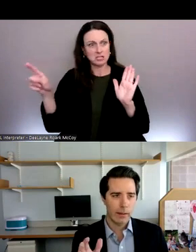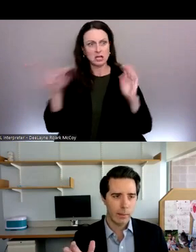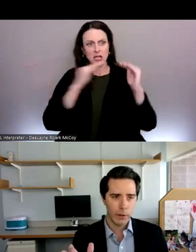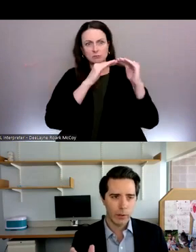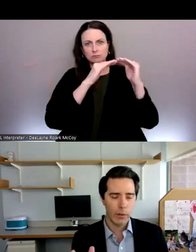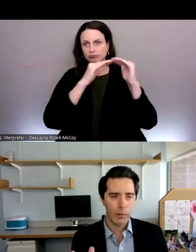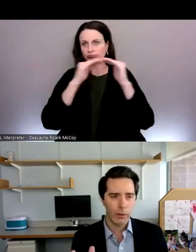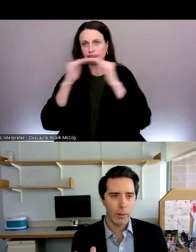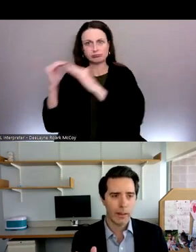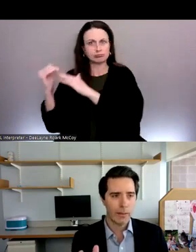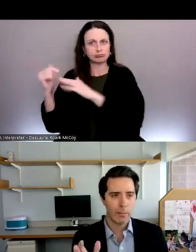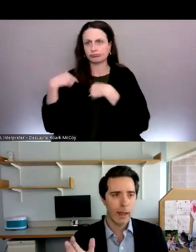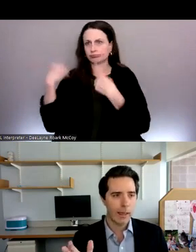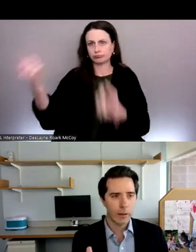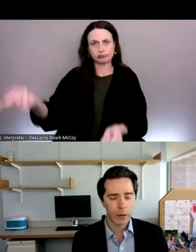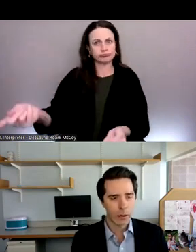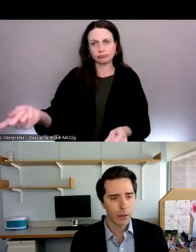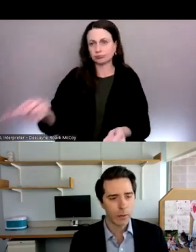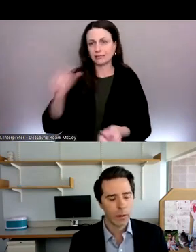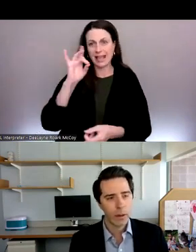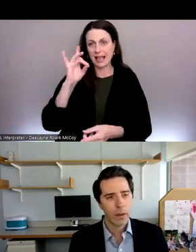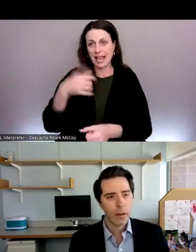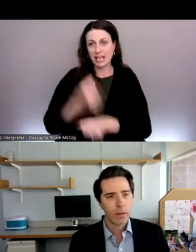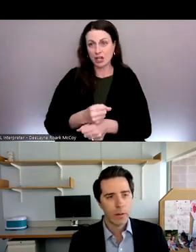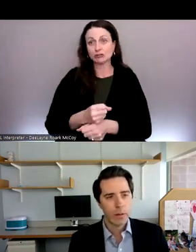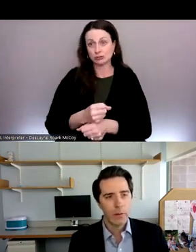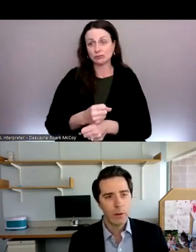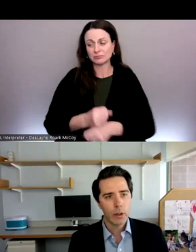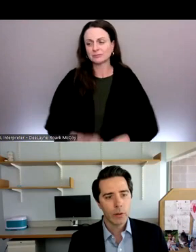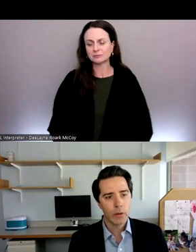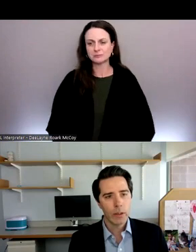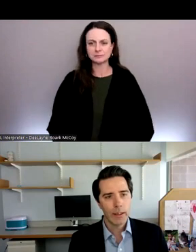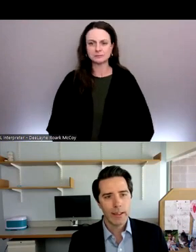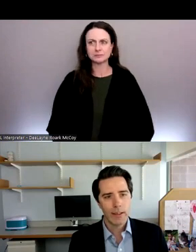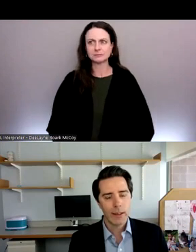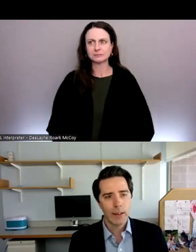similar for the past eight years or so